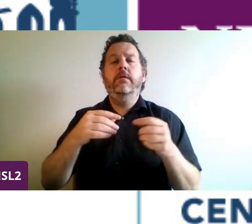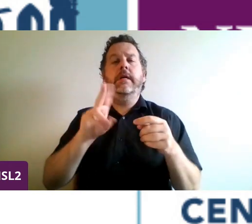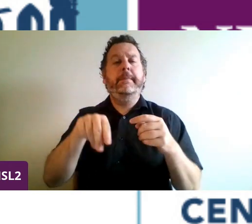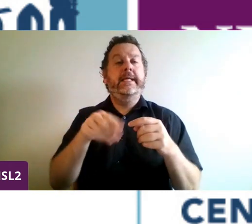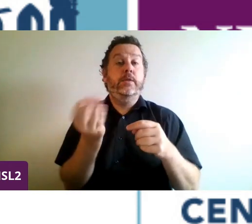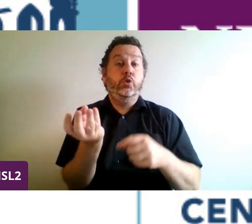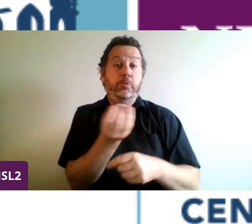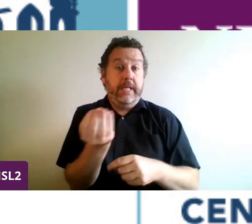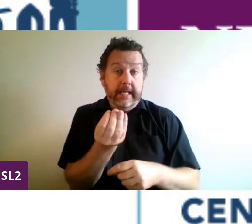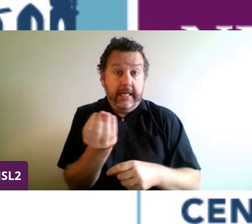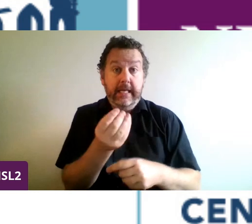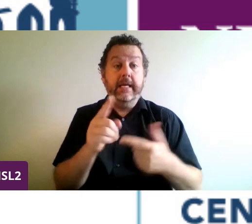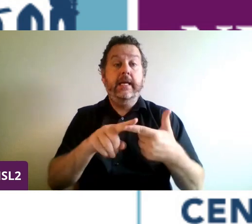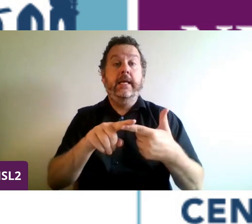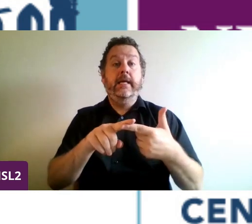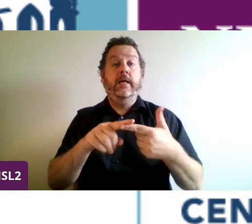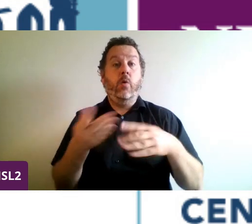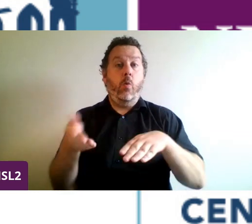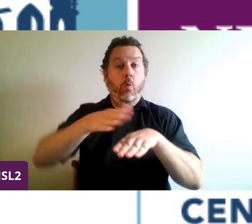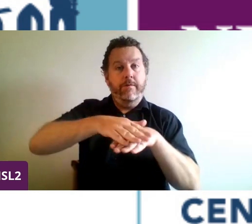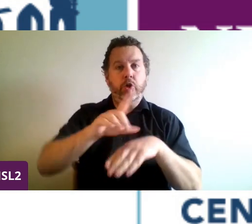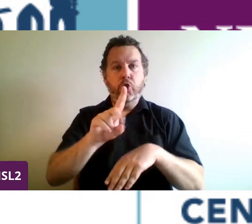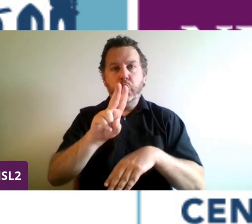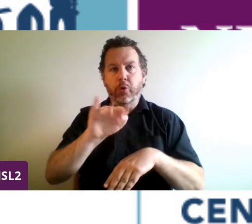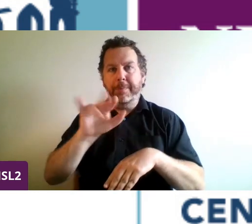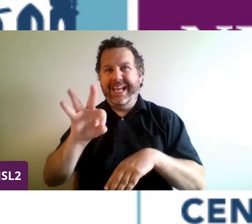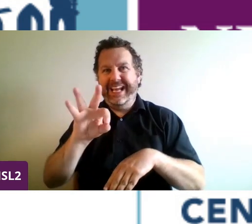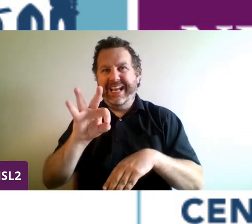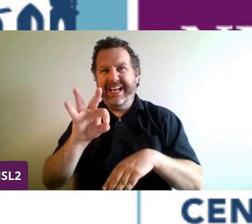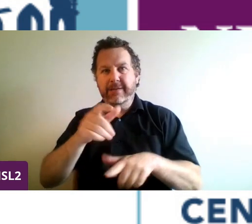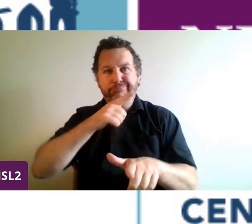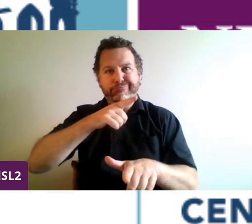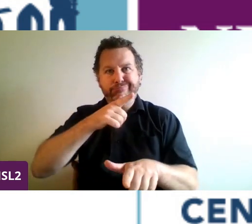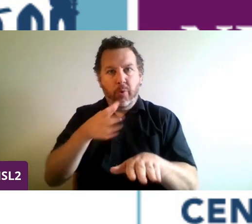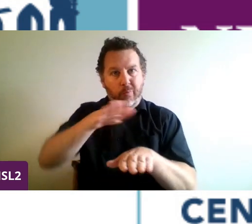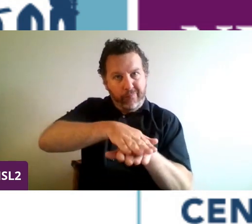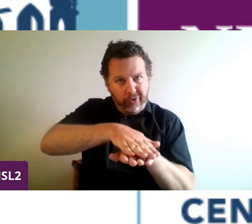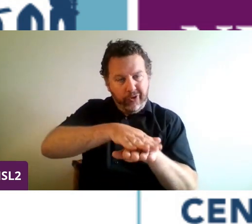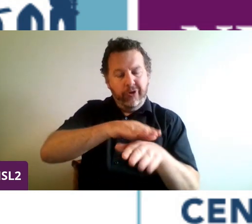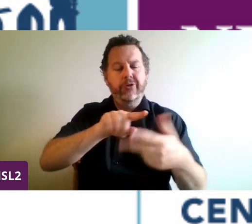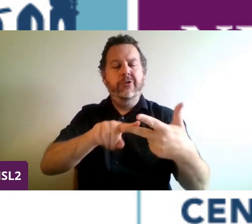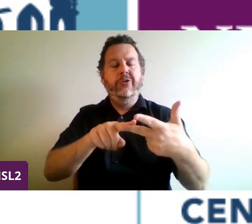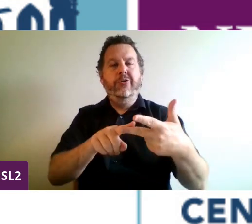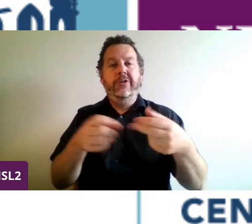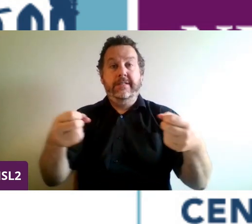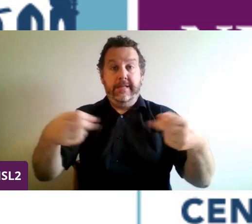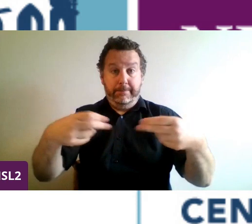It can provide audio description.